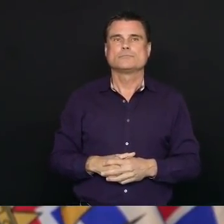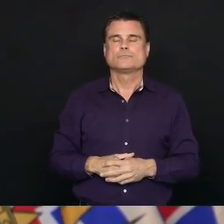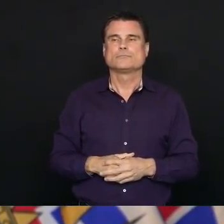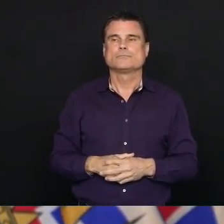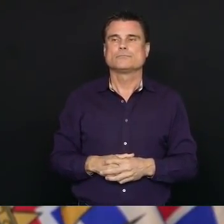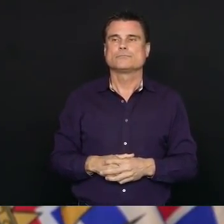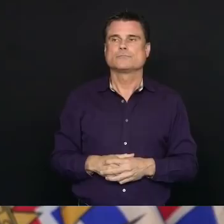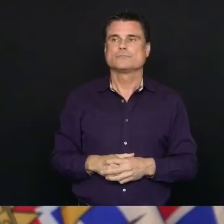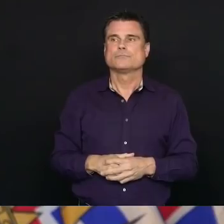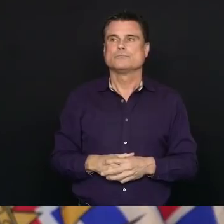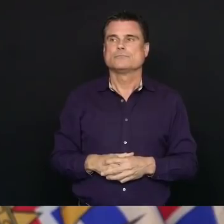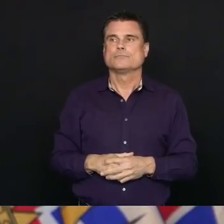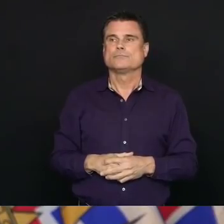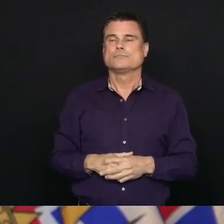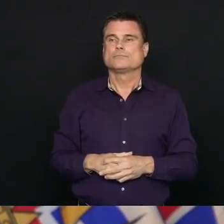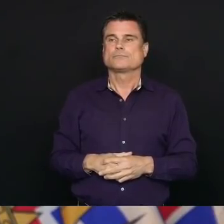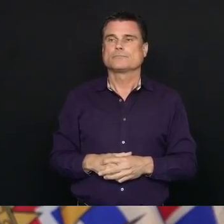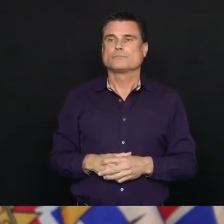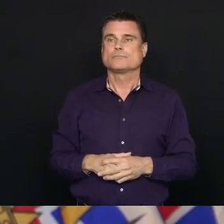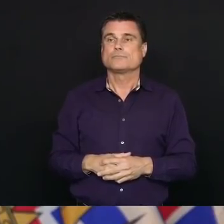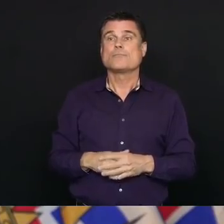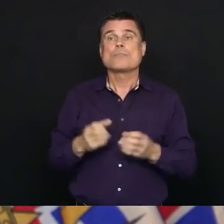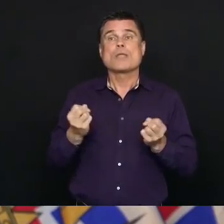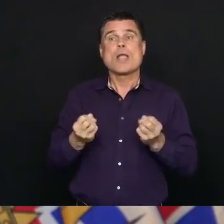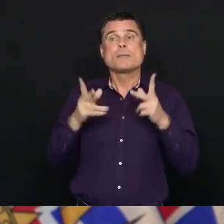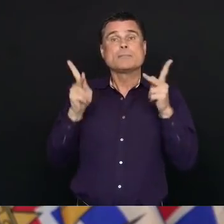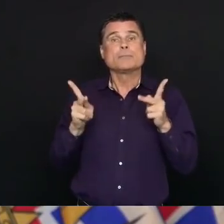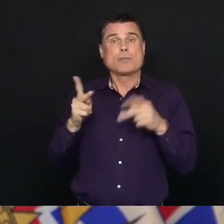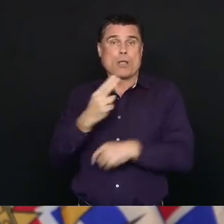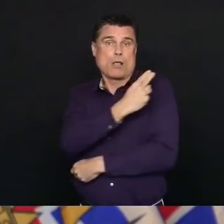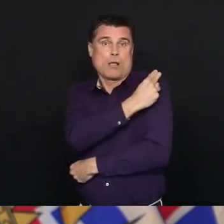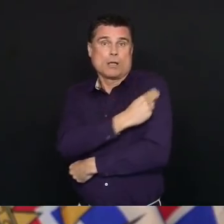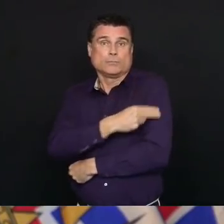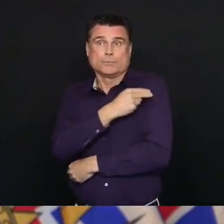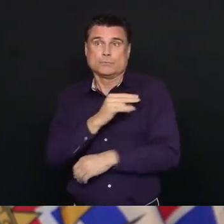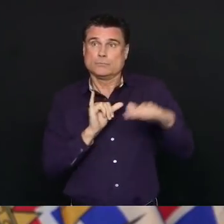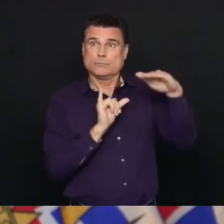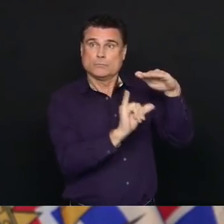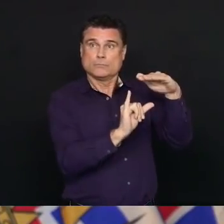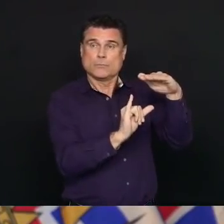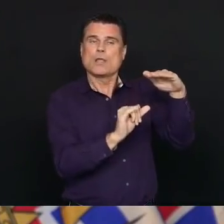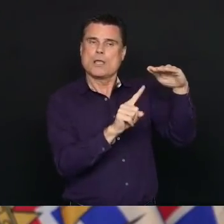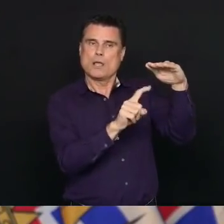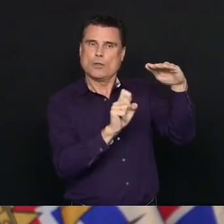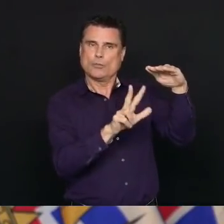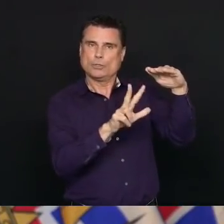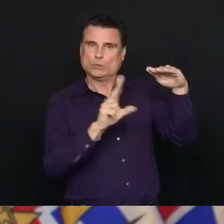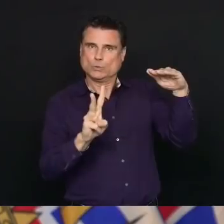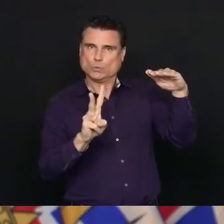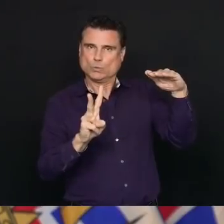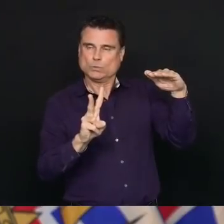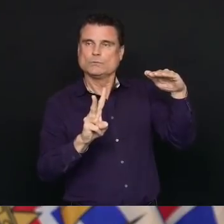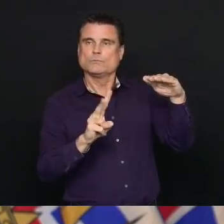in British Columbia. Bringing our total to 1370. That includes 626 people in Vancouver coastal health. 508 and Fraser health Authority.